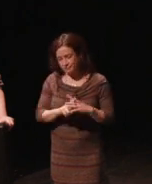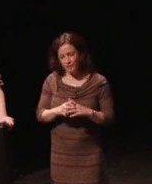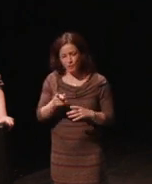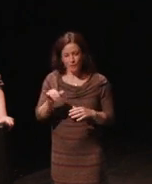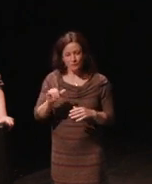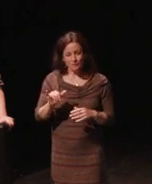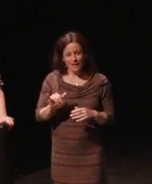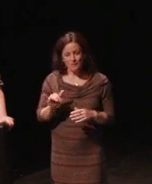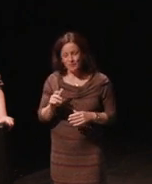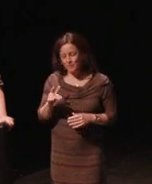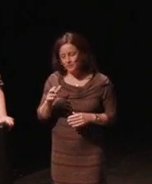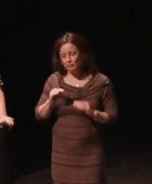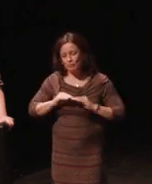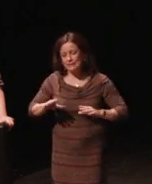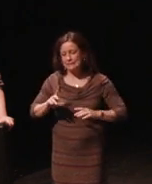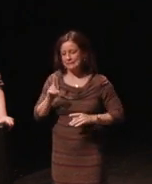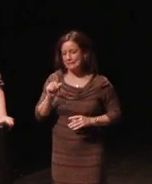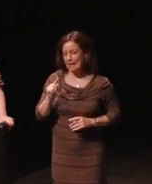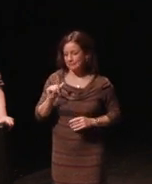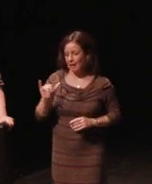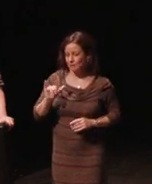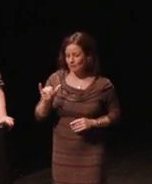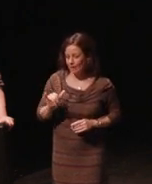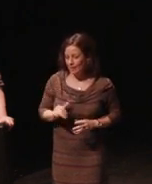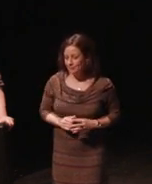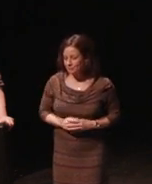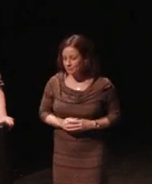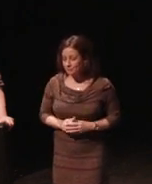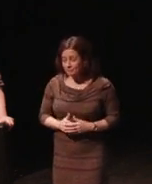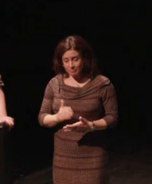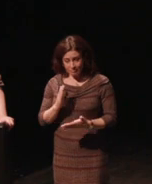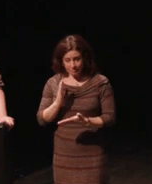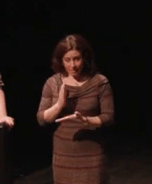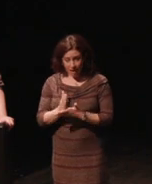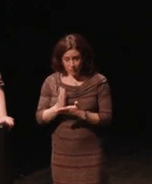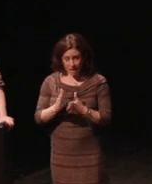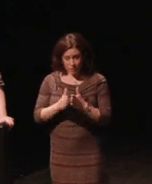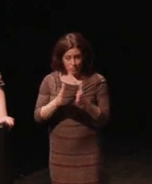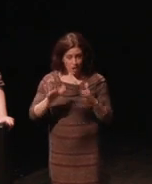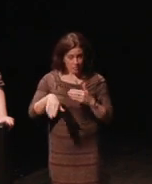They've actually released some data on this. So, on average, across all of the platforms,